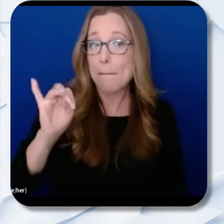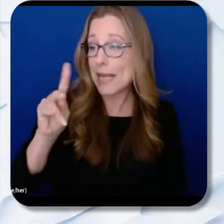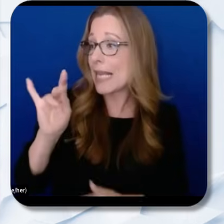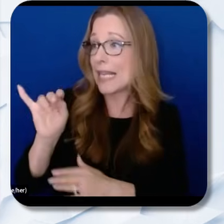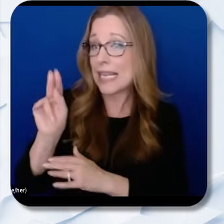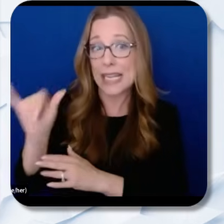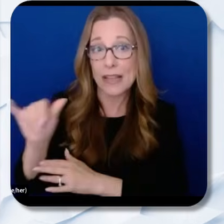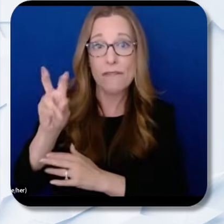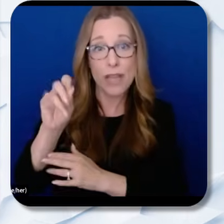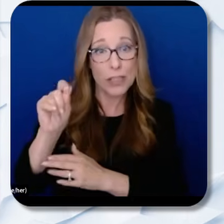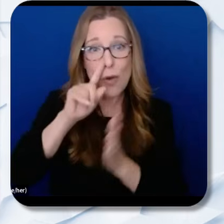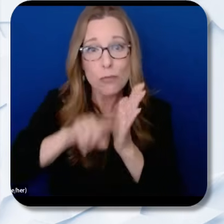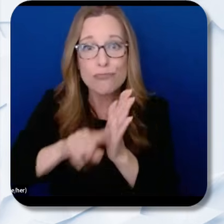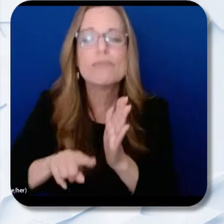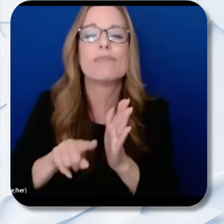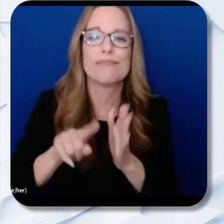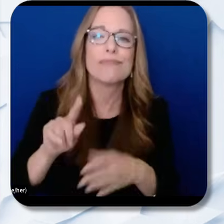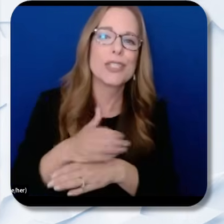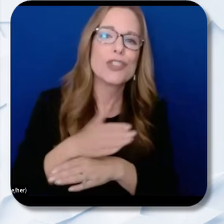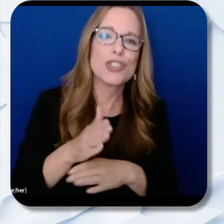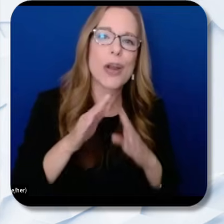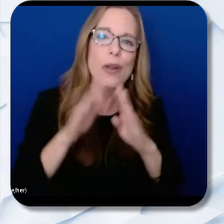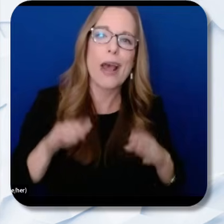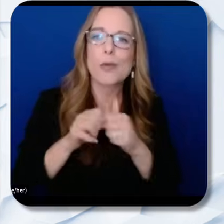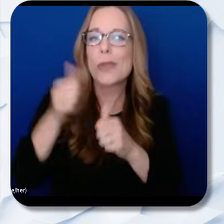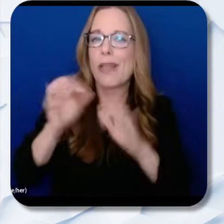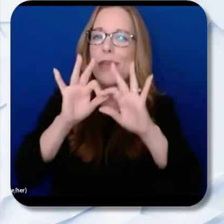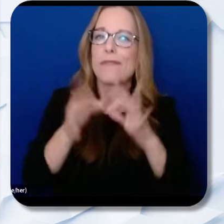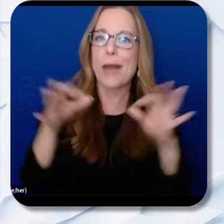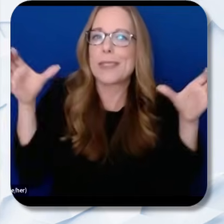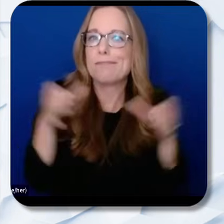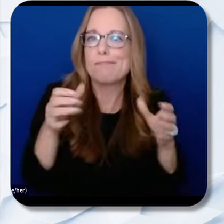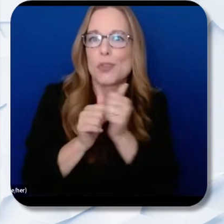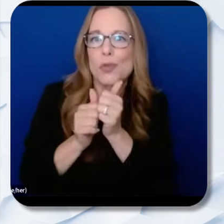They often arrive at schools looking like everyone else, making early identification,